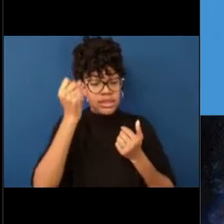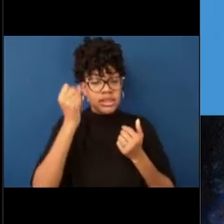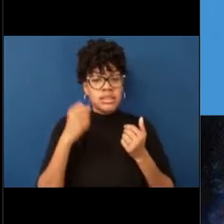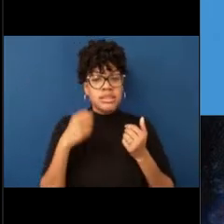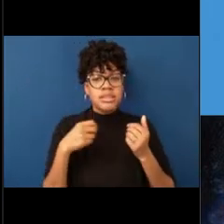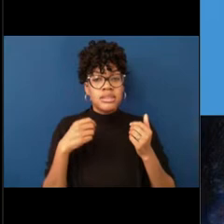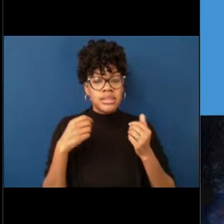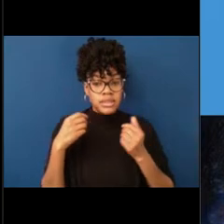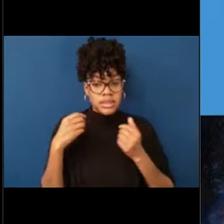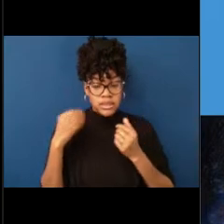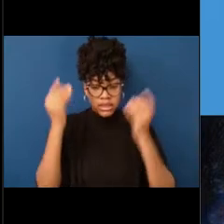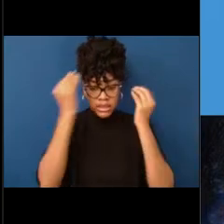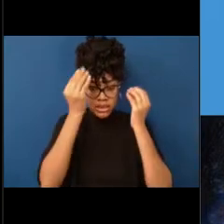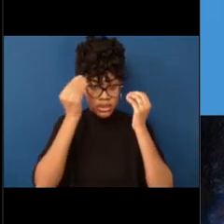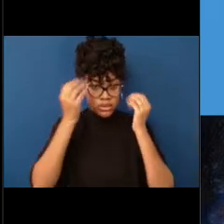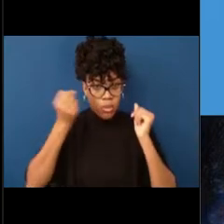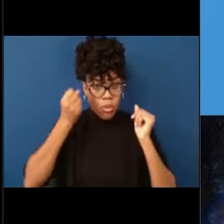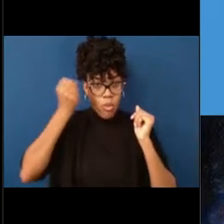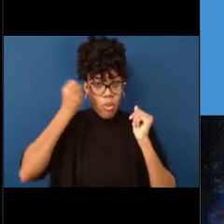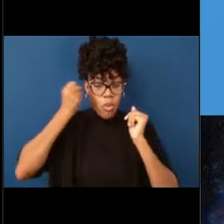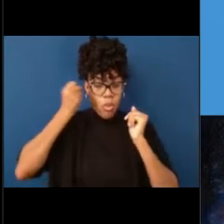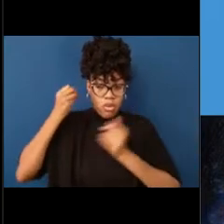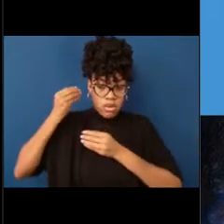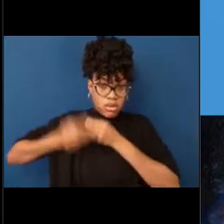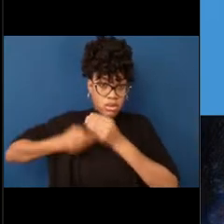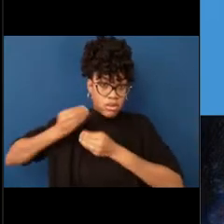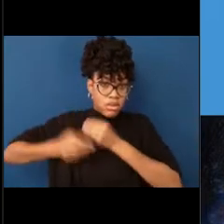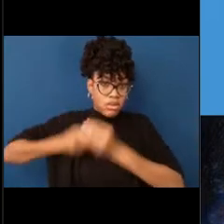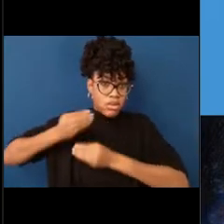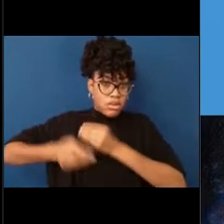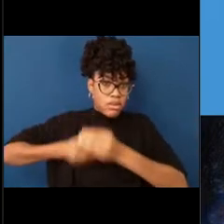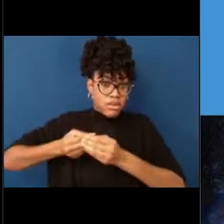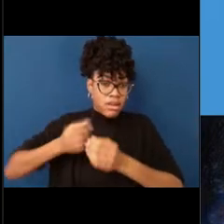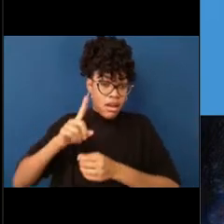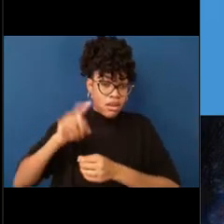through hundreds of years, including the Kumulipo.